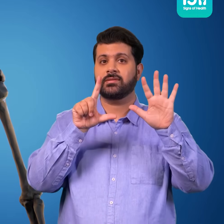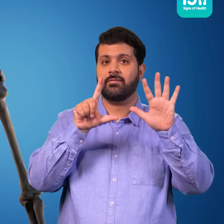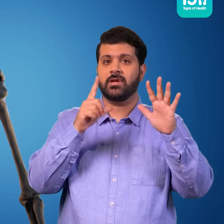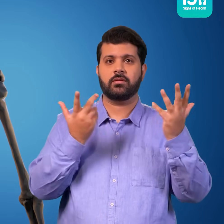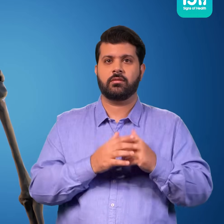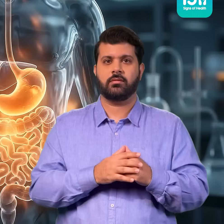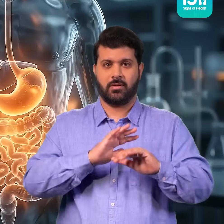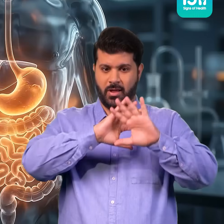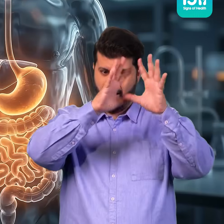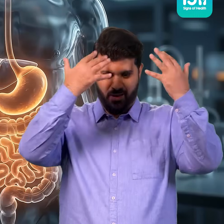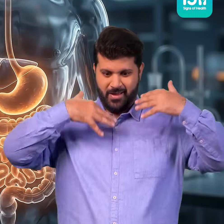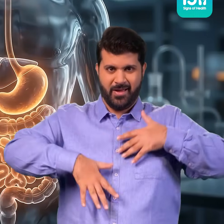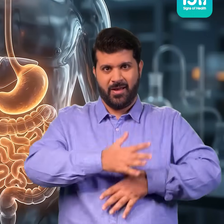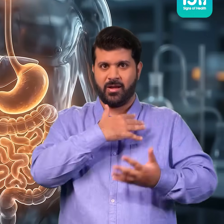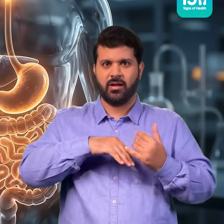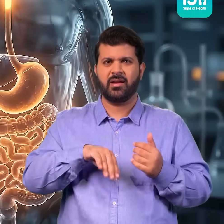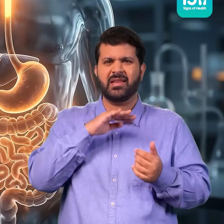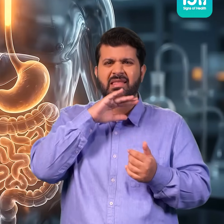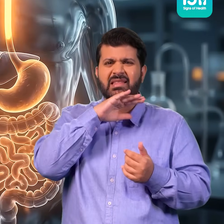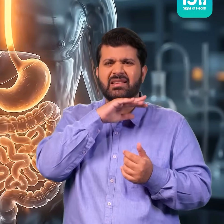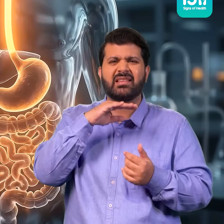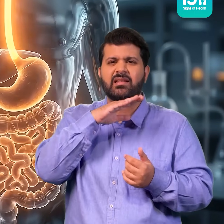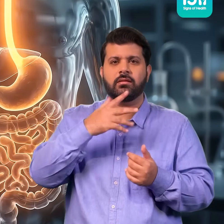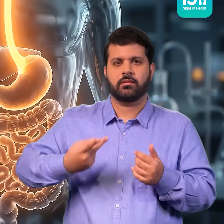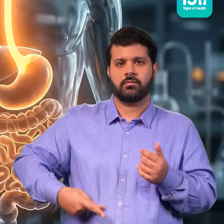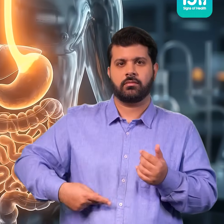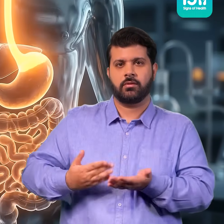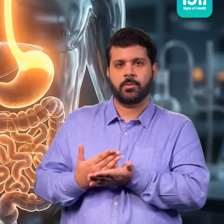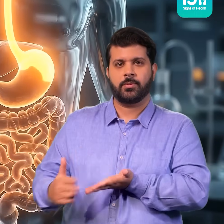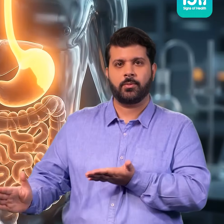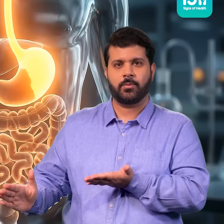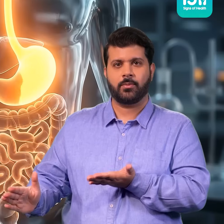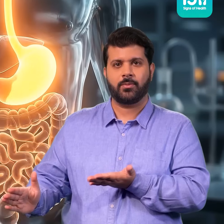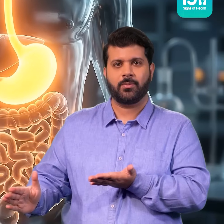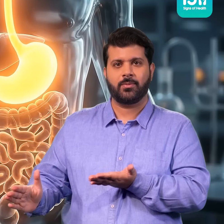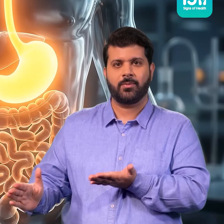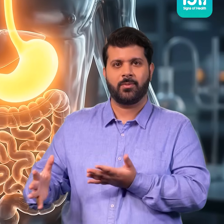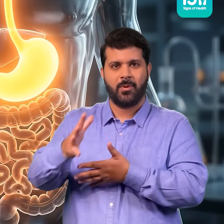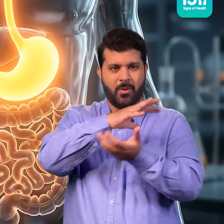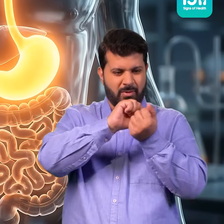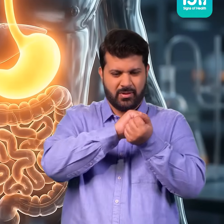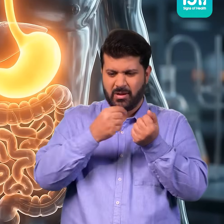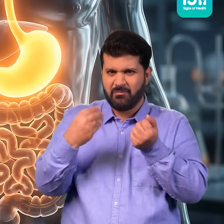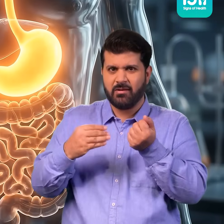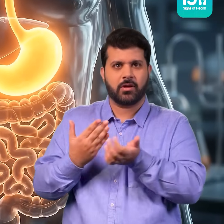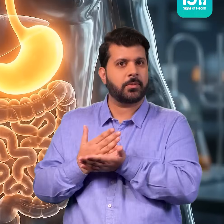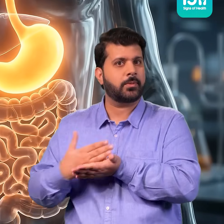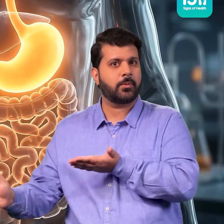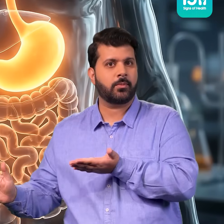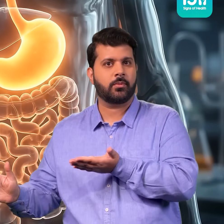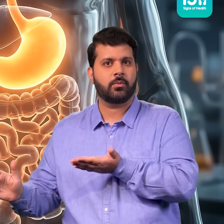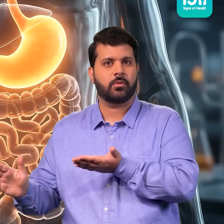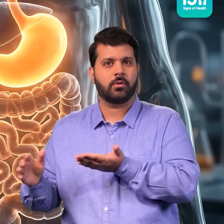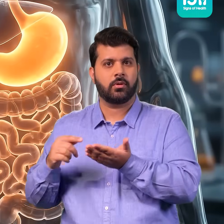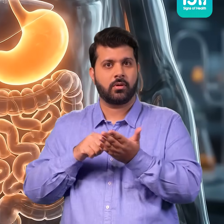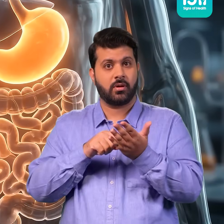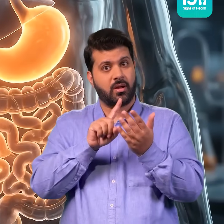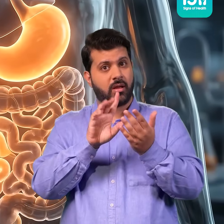7. The Excretory system – removes waste from the body